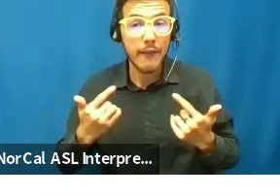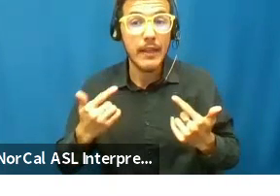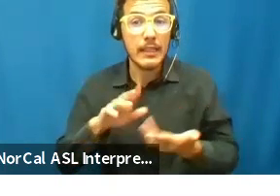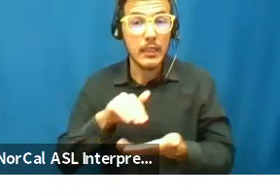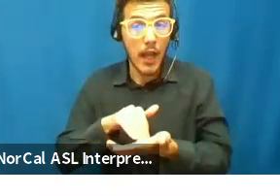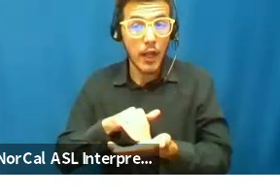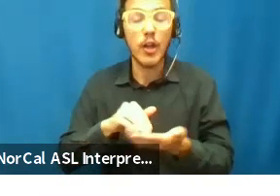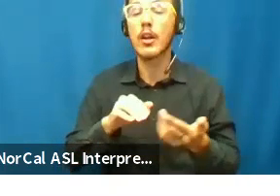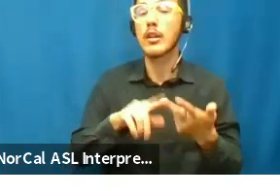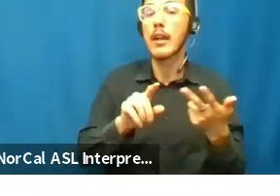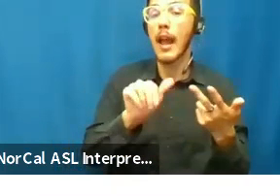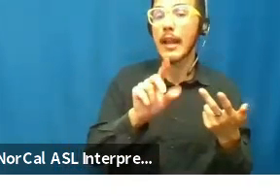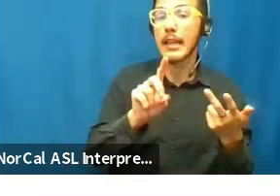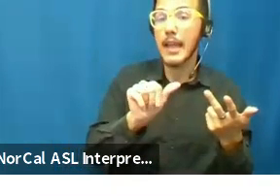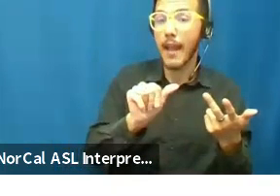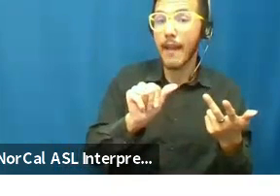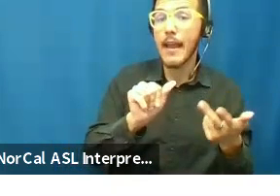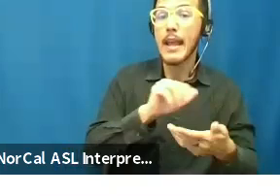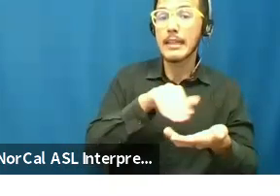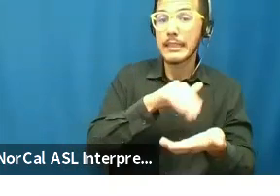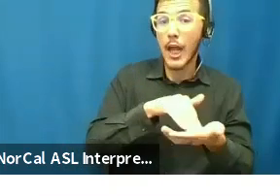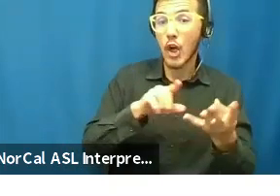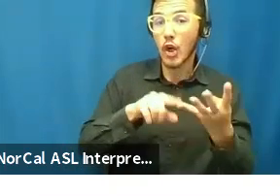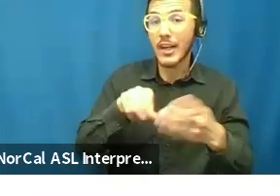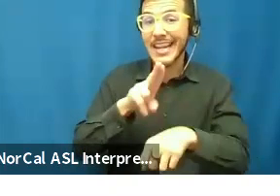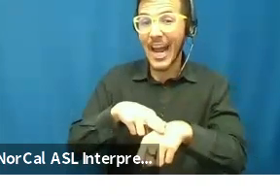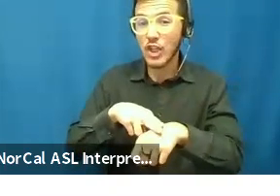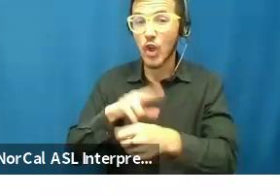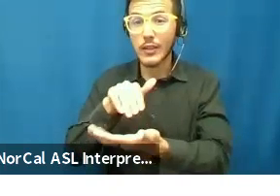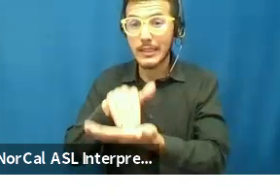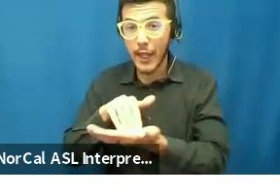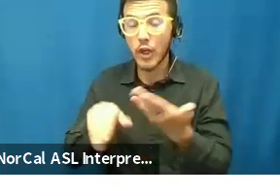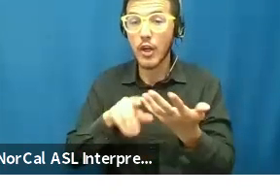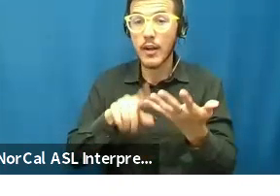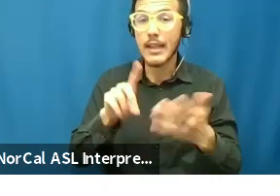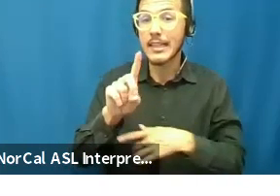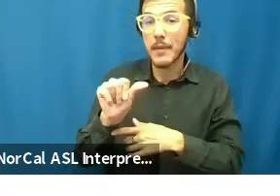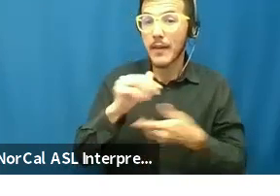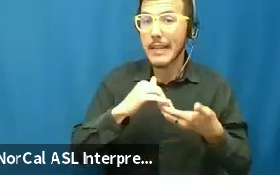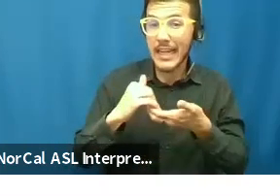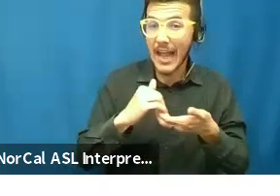centers and national centers, as well as the Disability Equity Collaborative leaders that